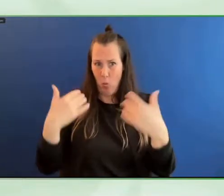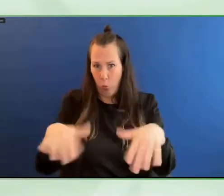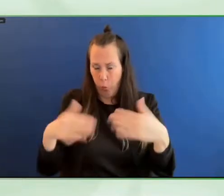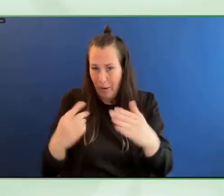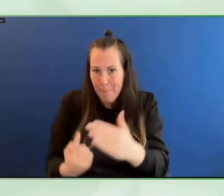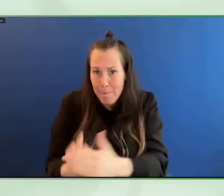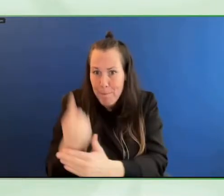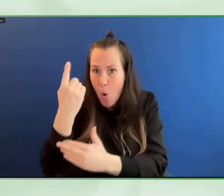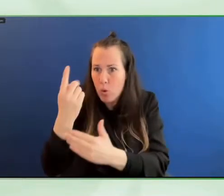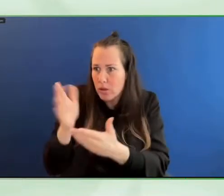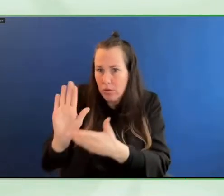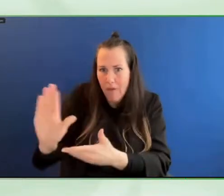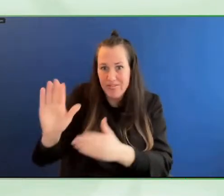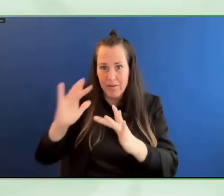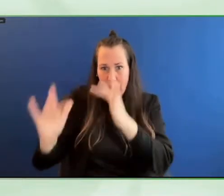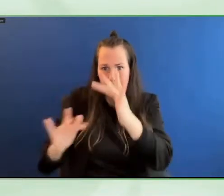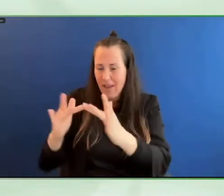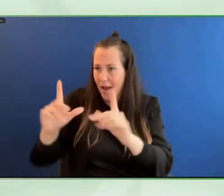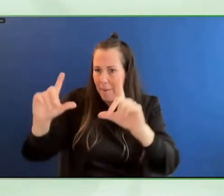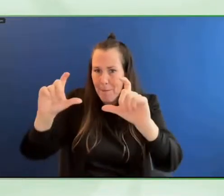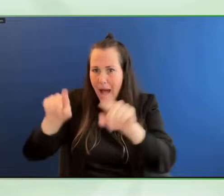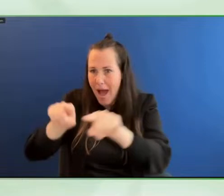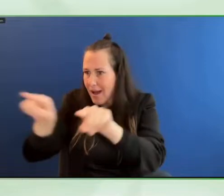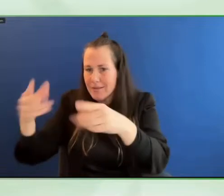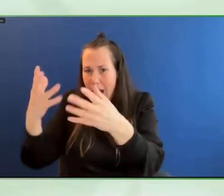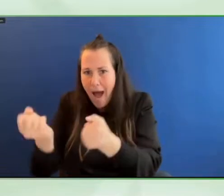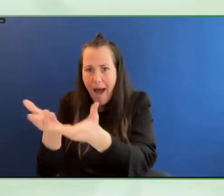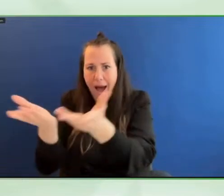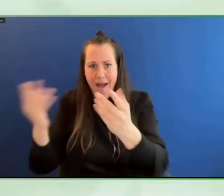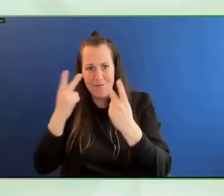But frankly I'm quite concerned about the level of quality.